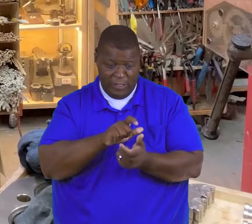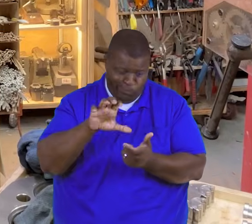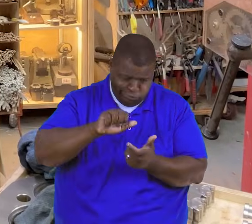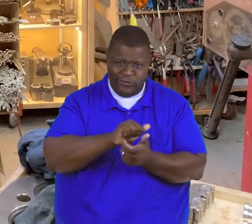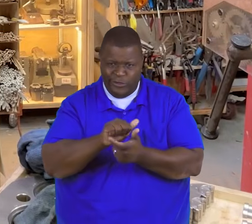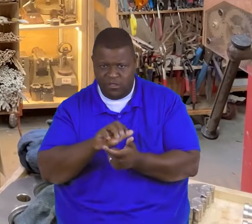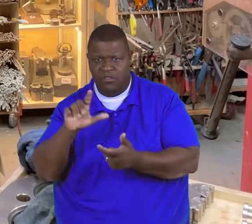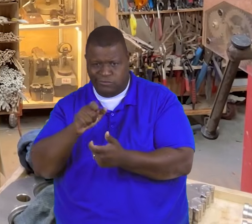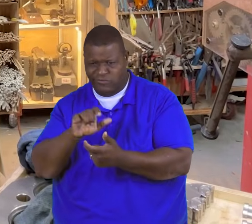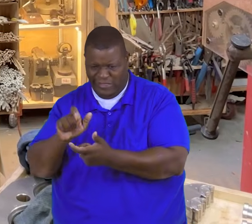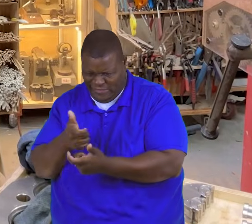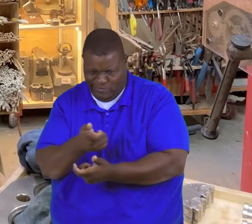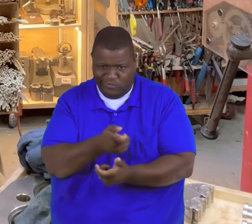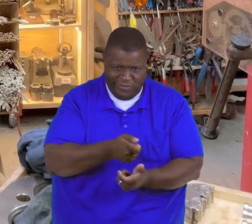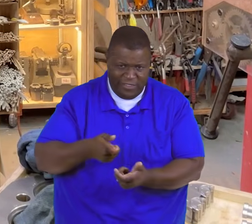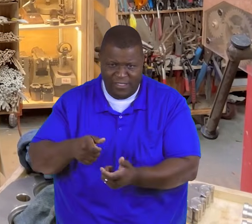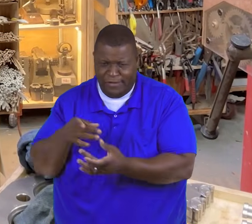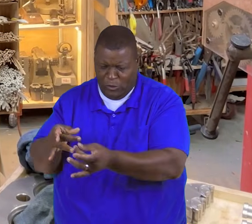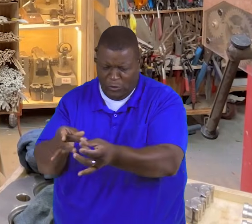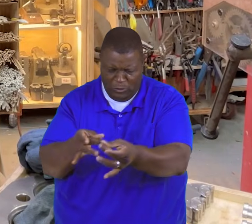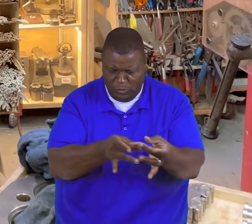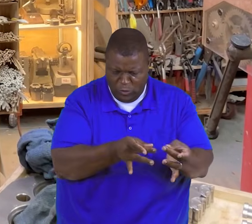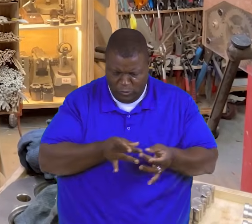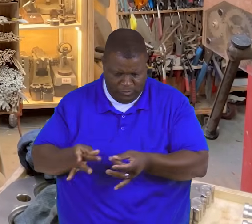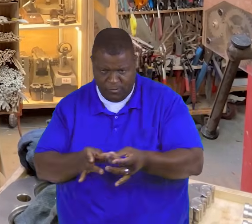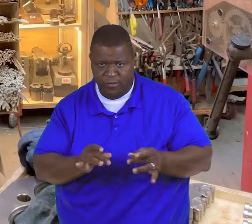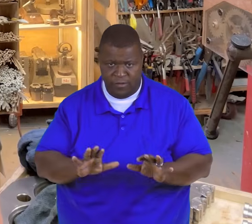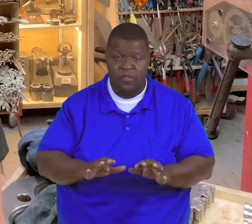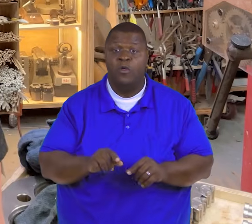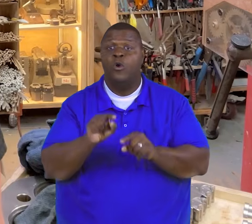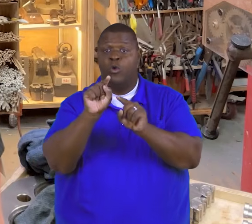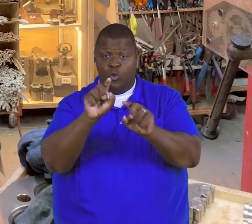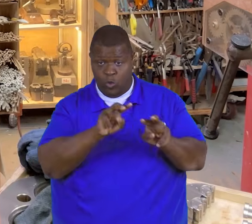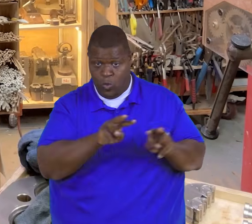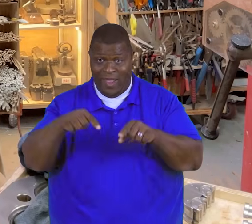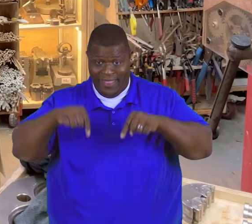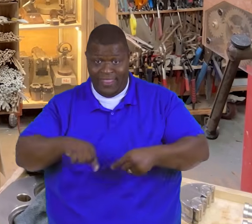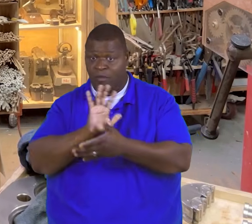One of the reasons you might have clicked on this is because you're familiar with the fractal vise,